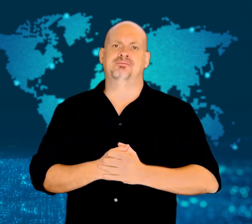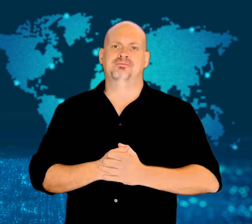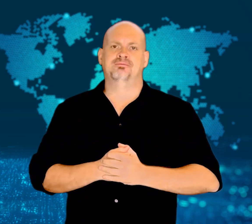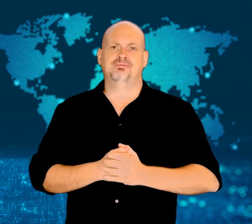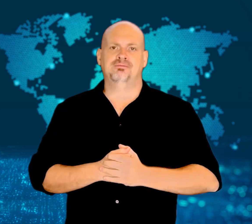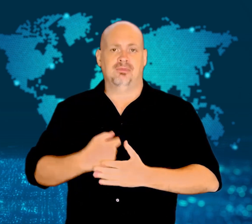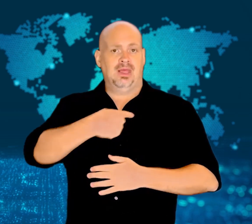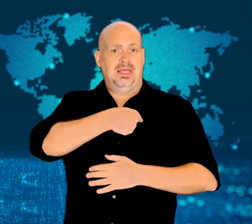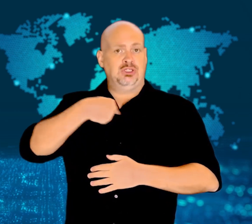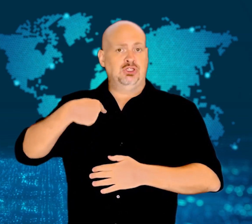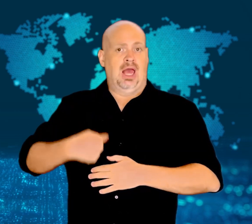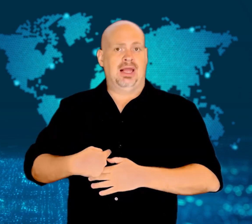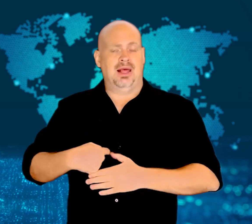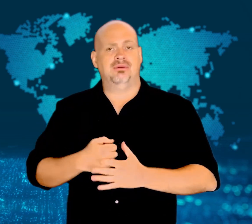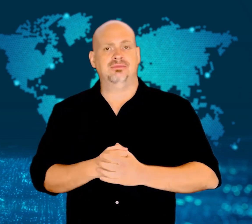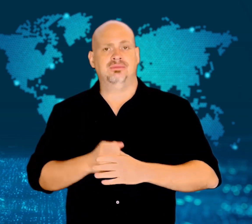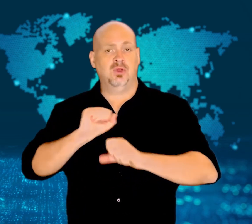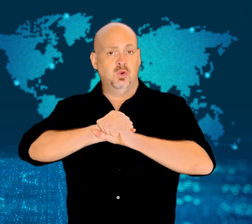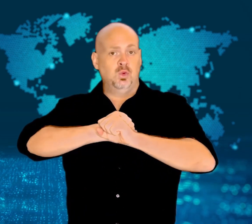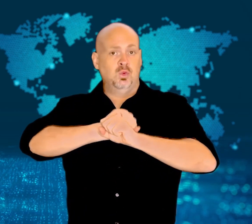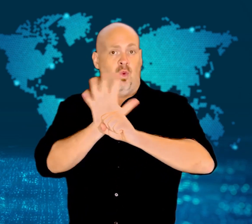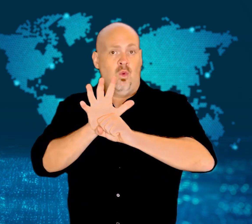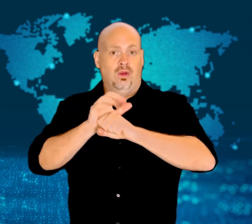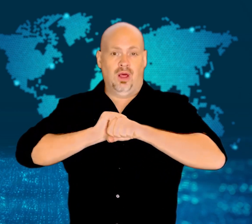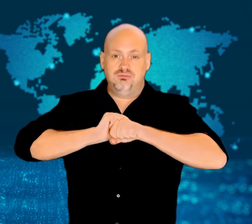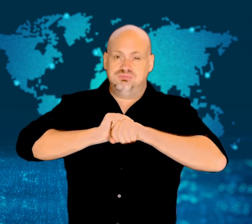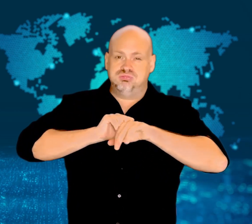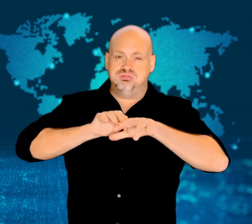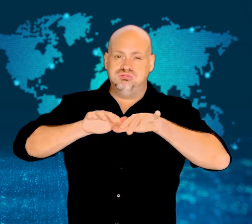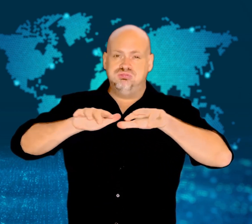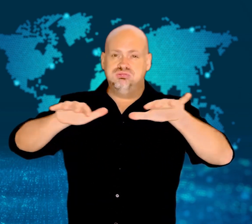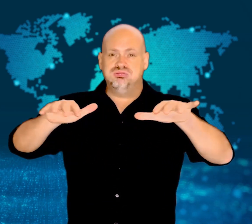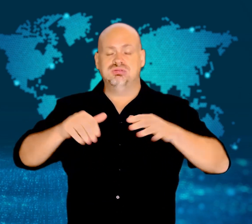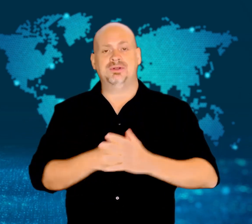COVID-19 outbreak.